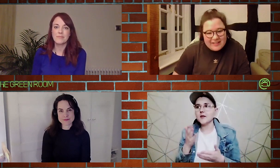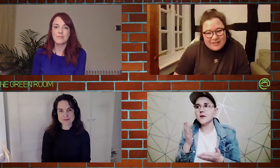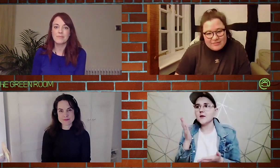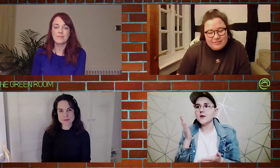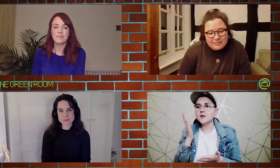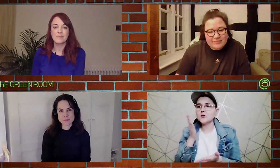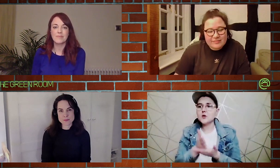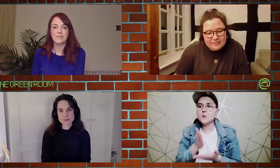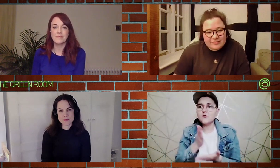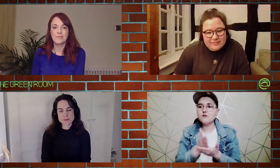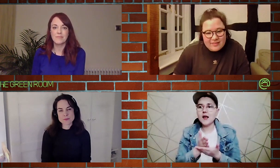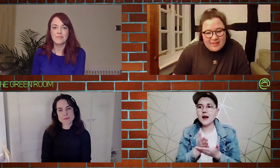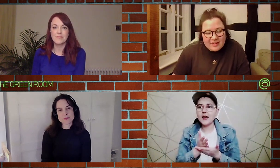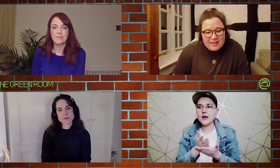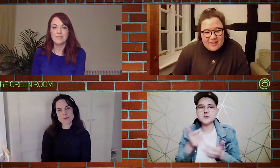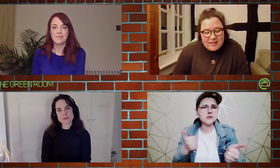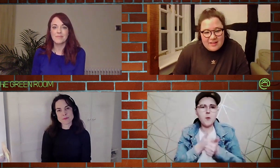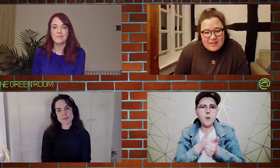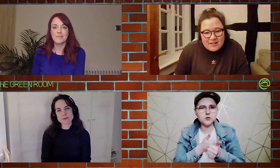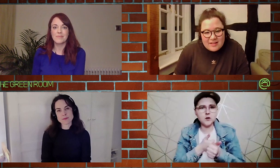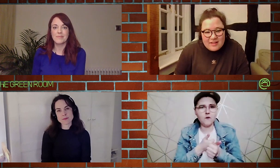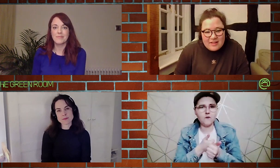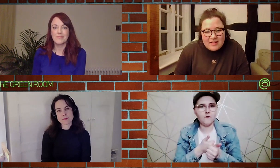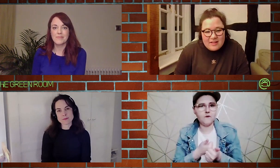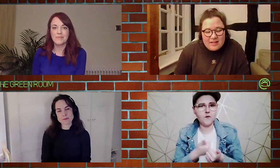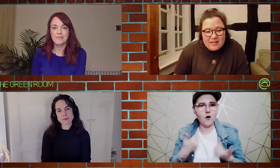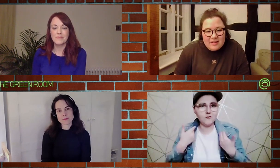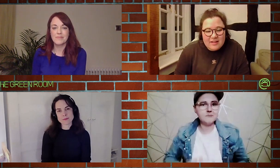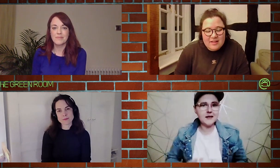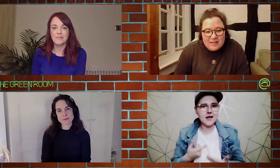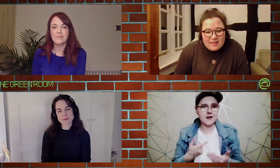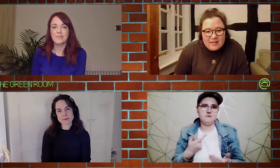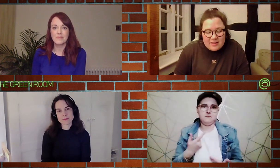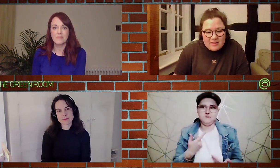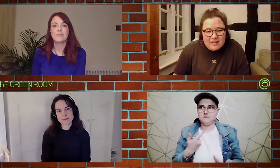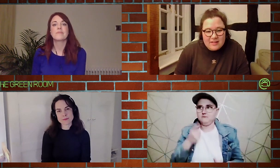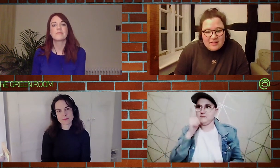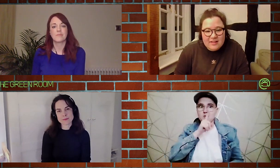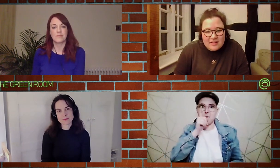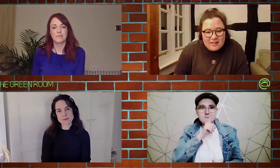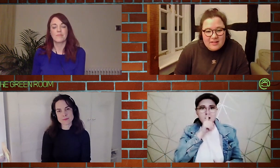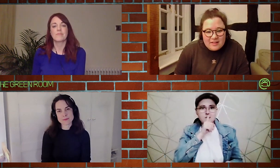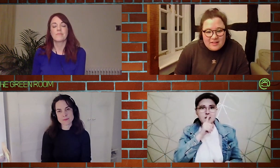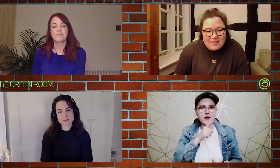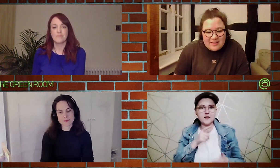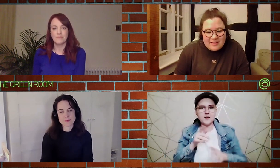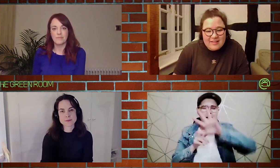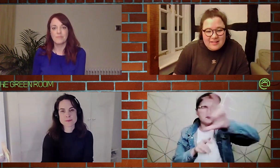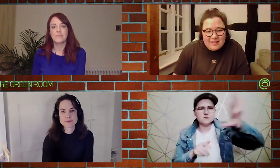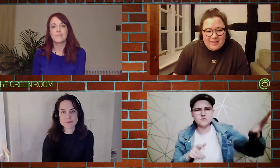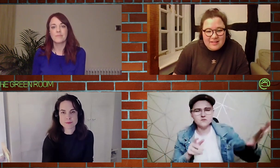Specifically that I remember, who was really supportive. Really helpful